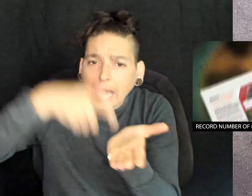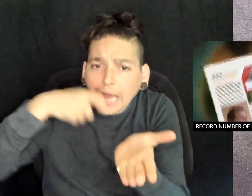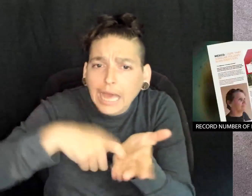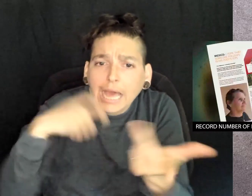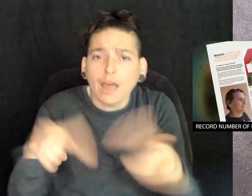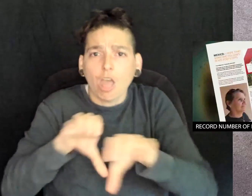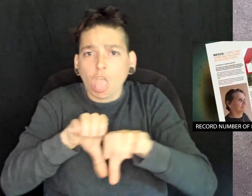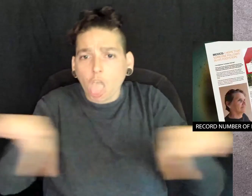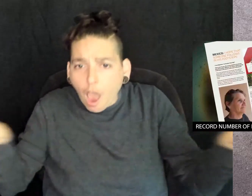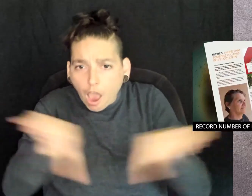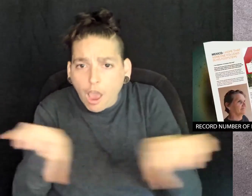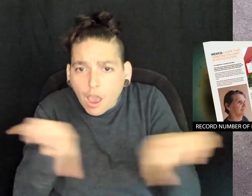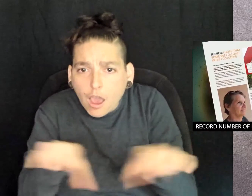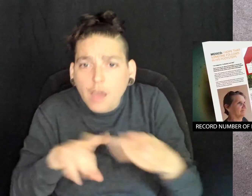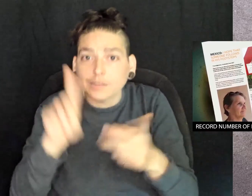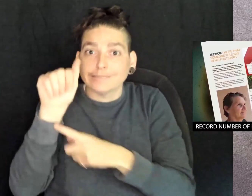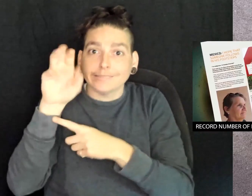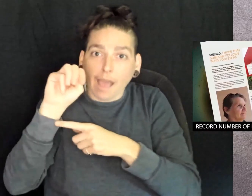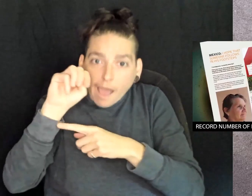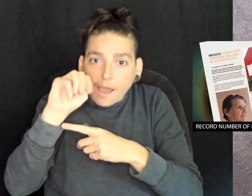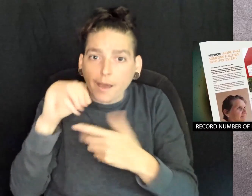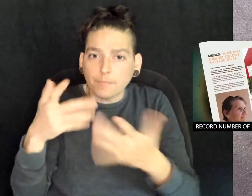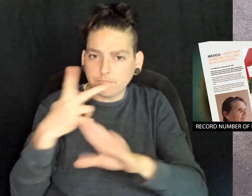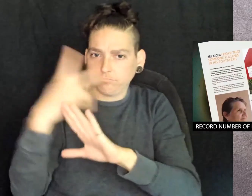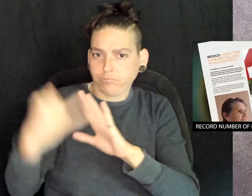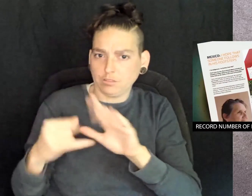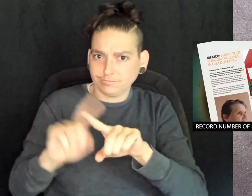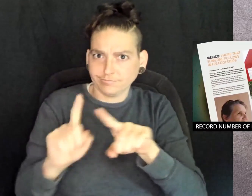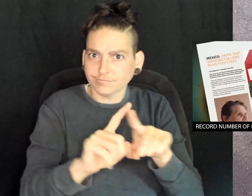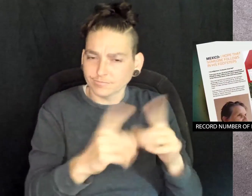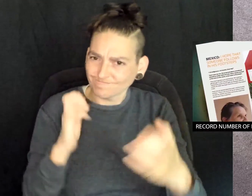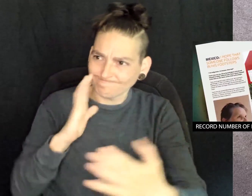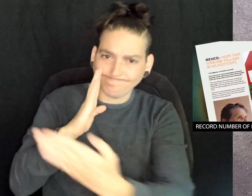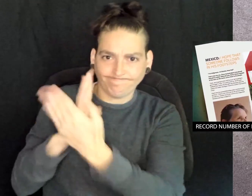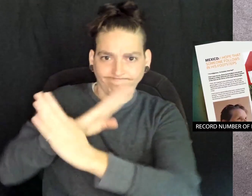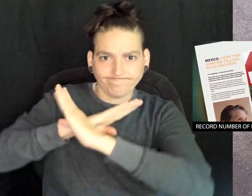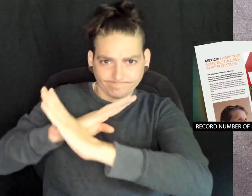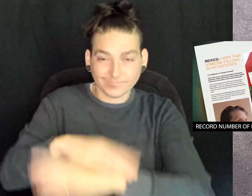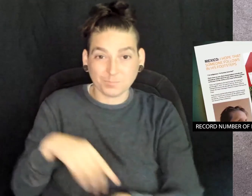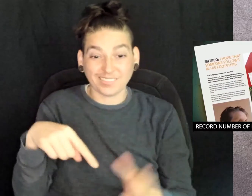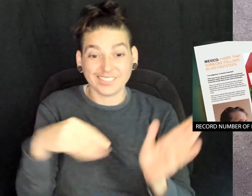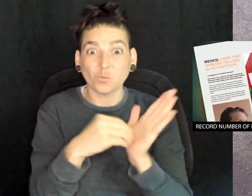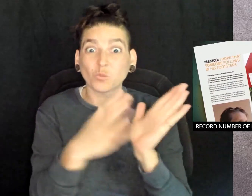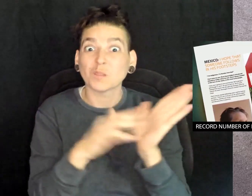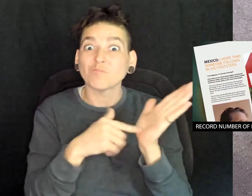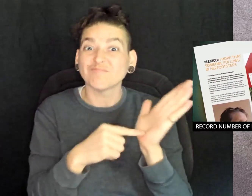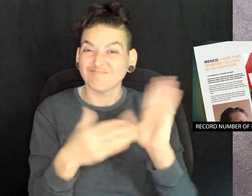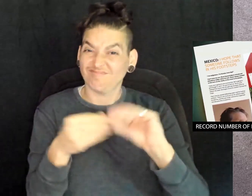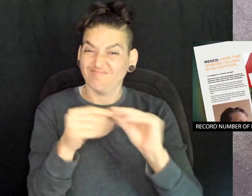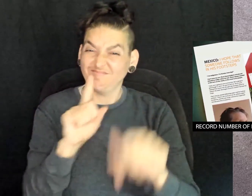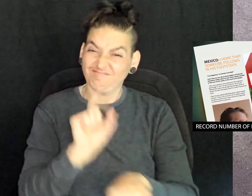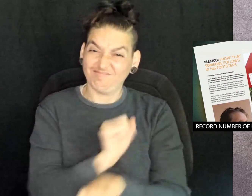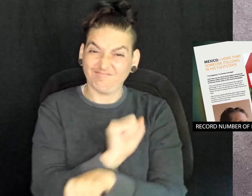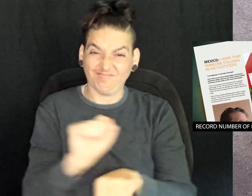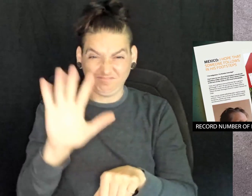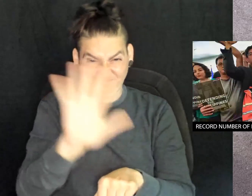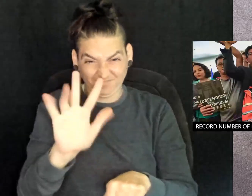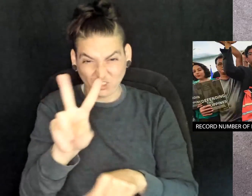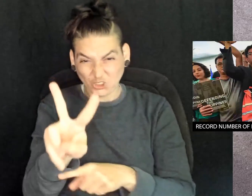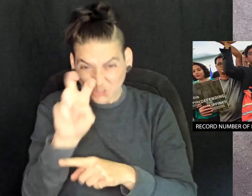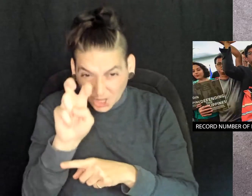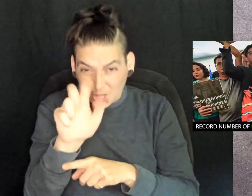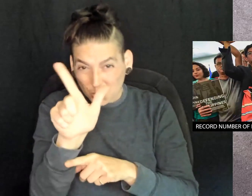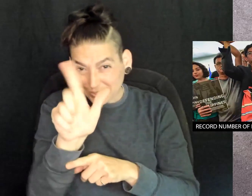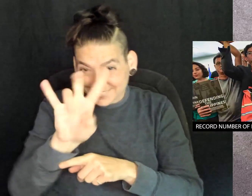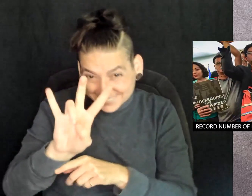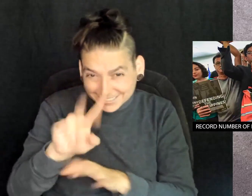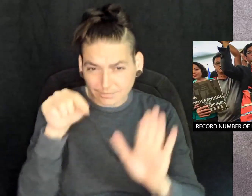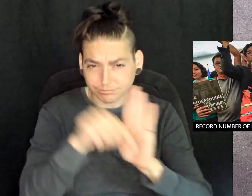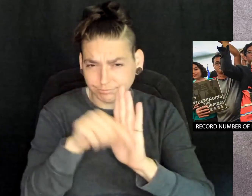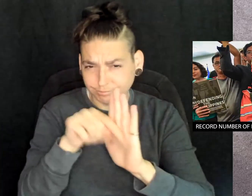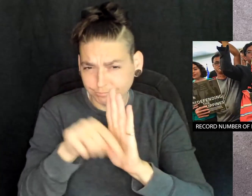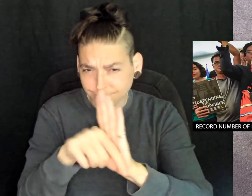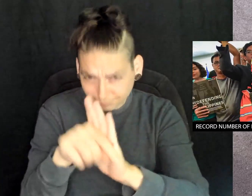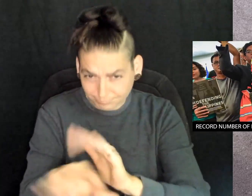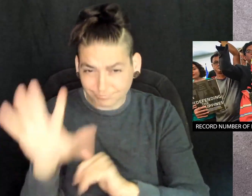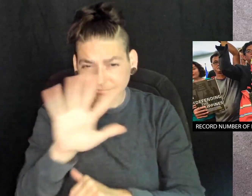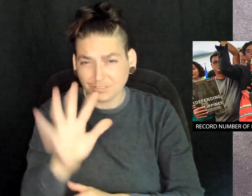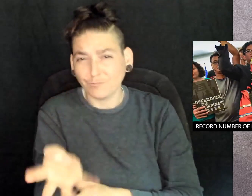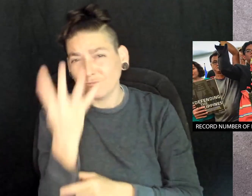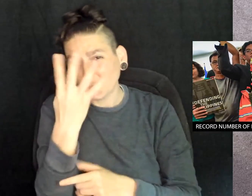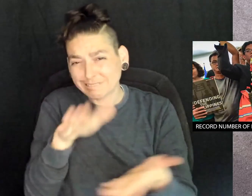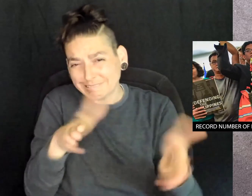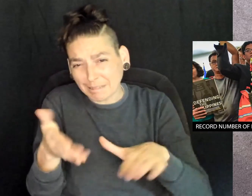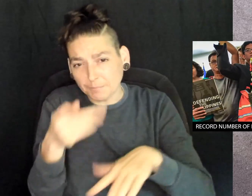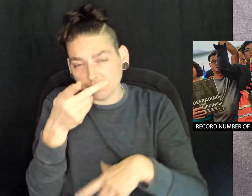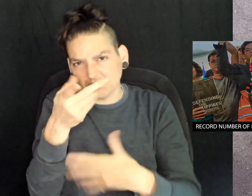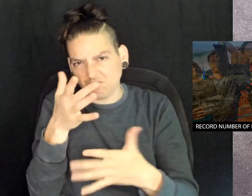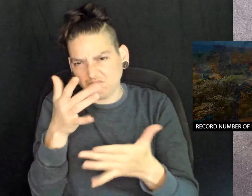and prevent deforestation mining logging and dam projects the report says there were 227 killings